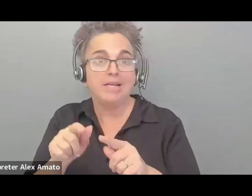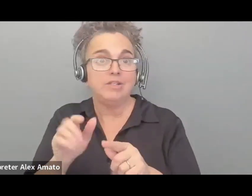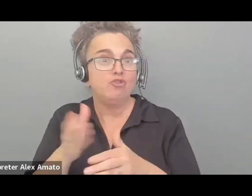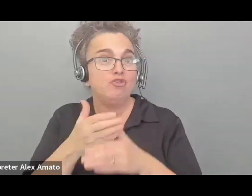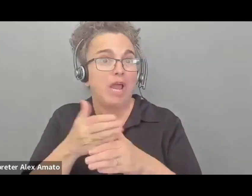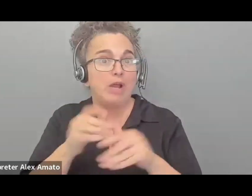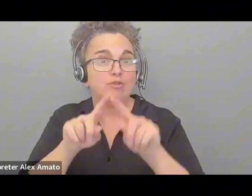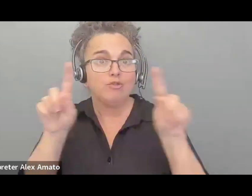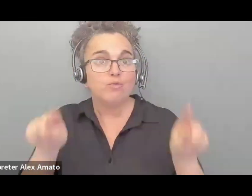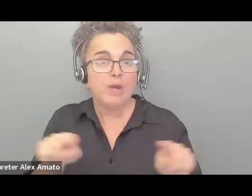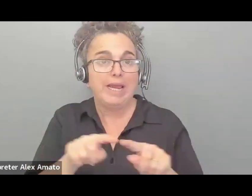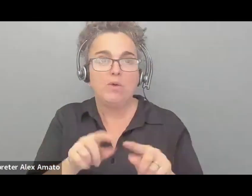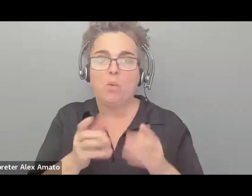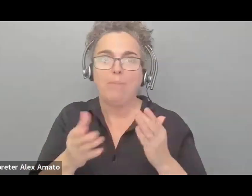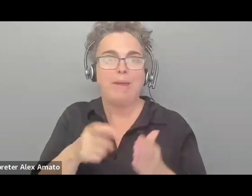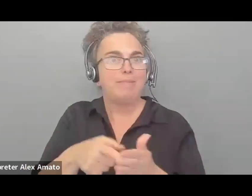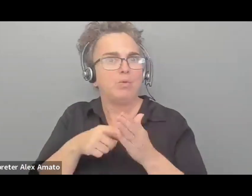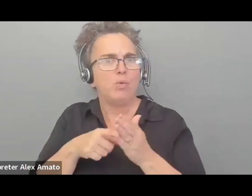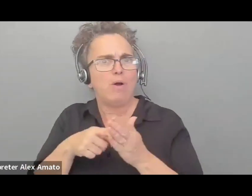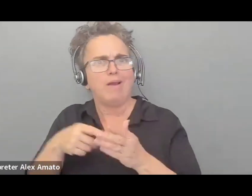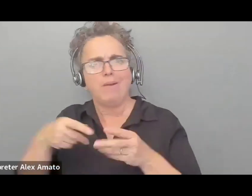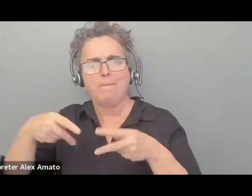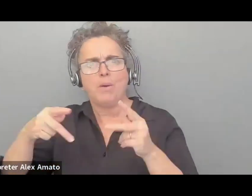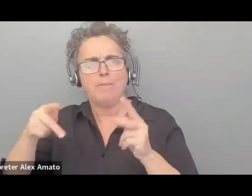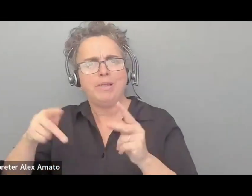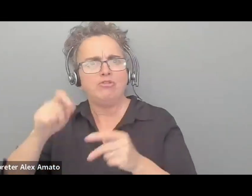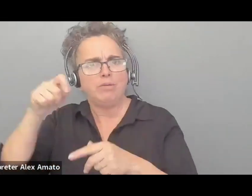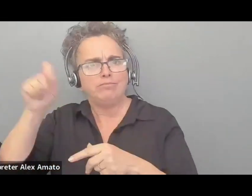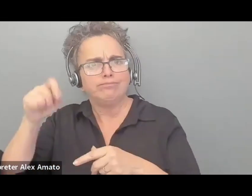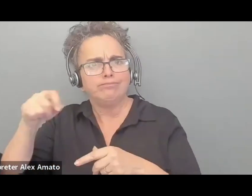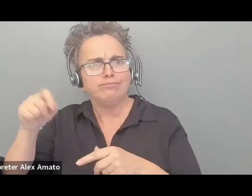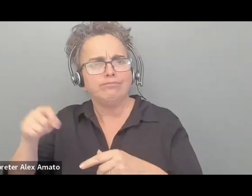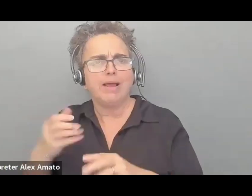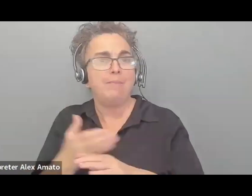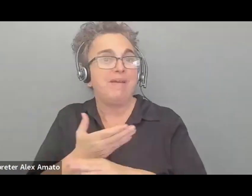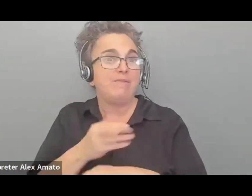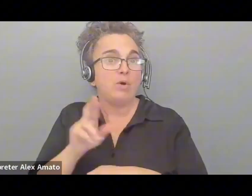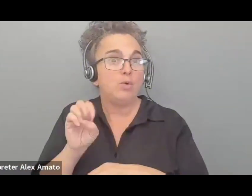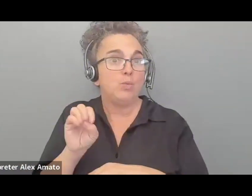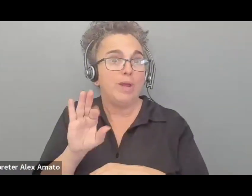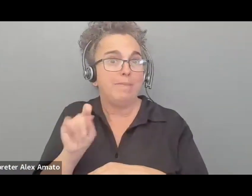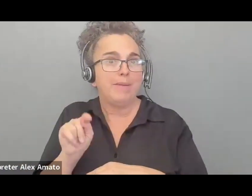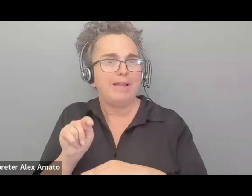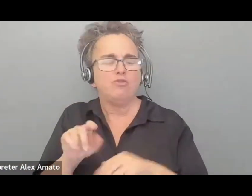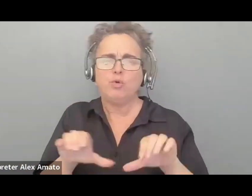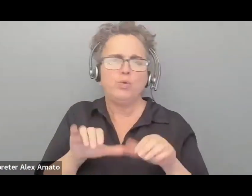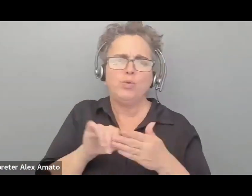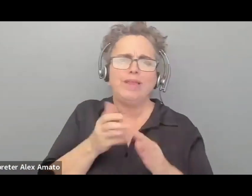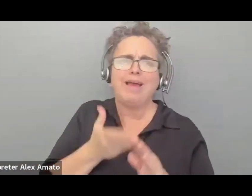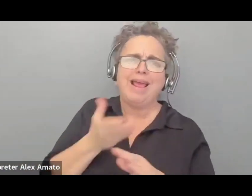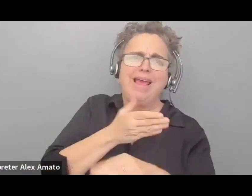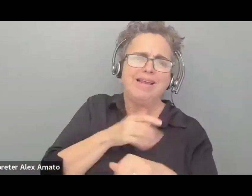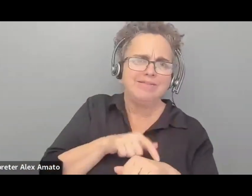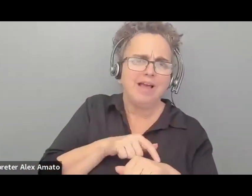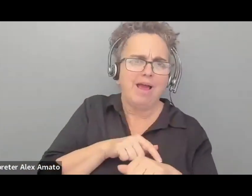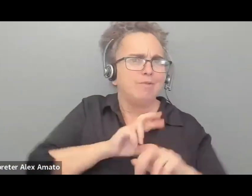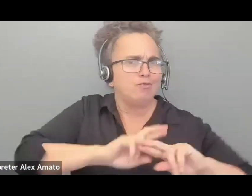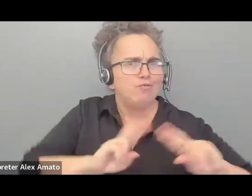So you need to reboot the whole system. You may wanna do that ahead of time so when it happens during your session, you know exactly where to where